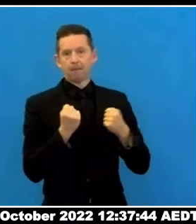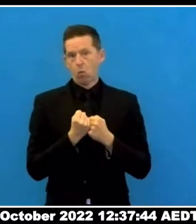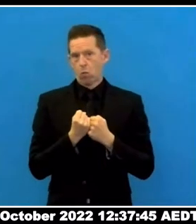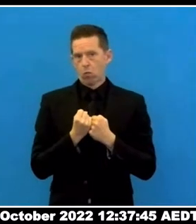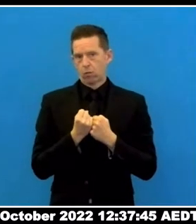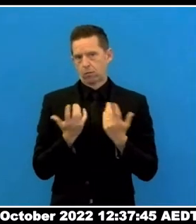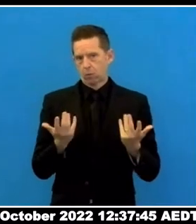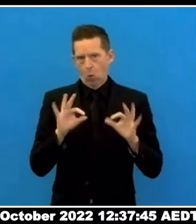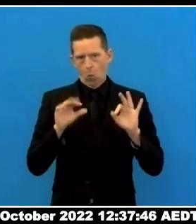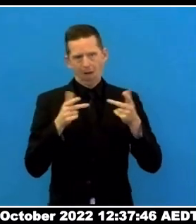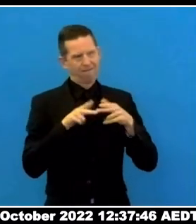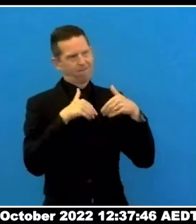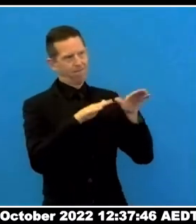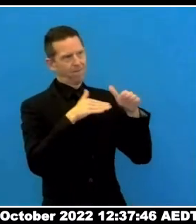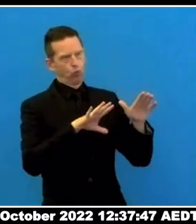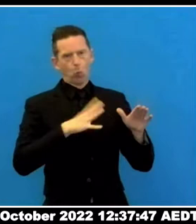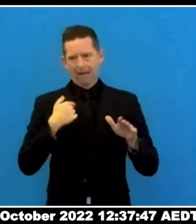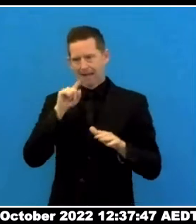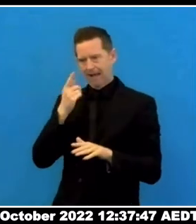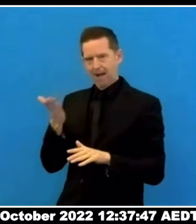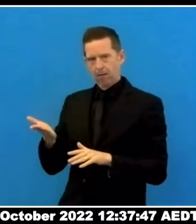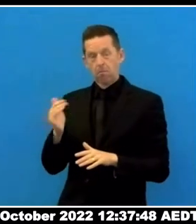So, it may be this sense of, well, a support's here.